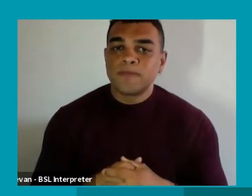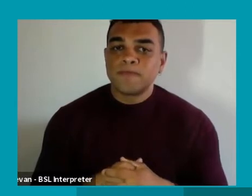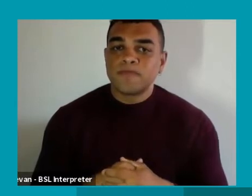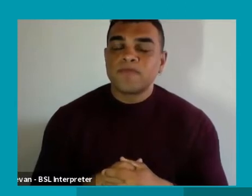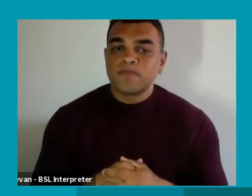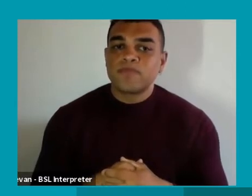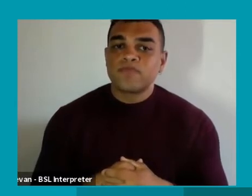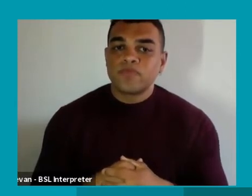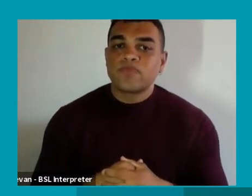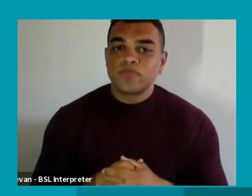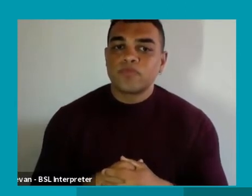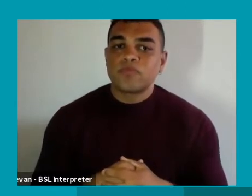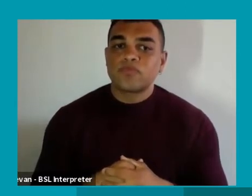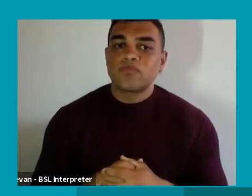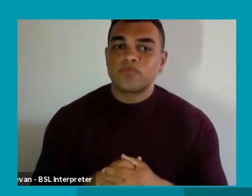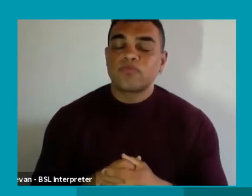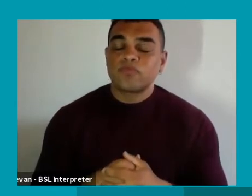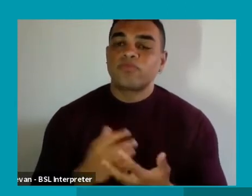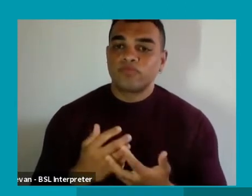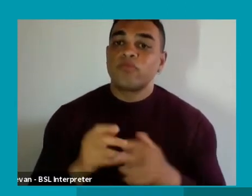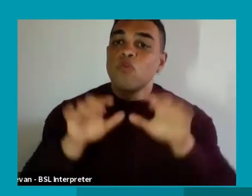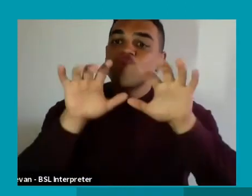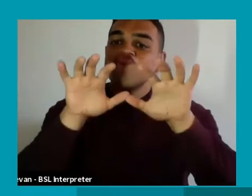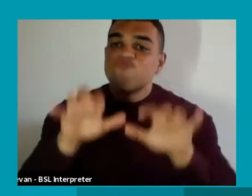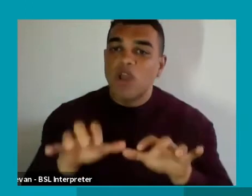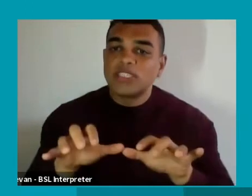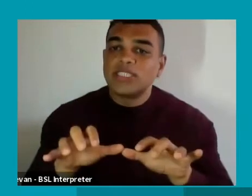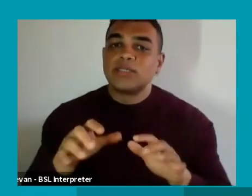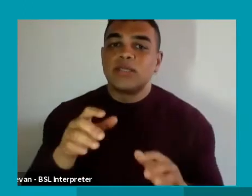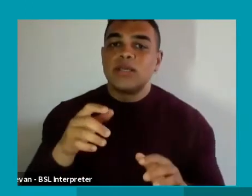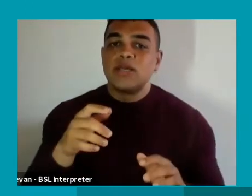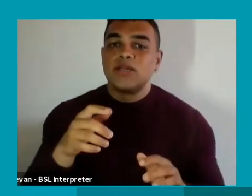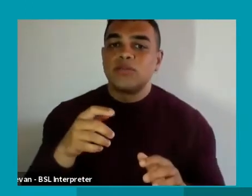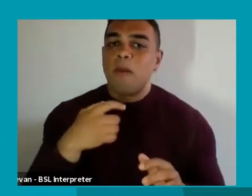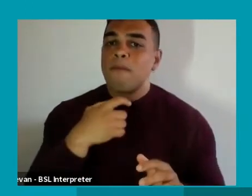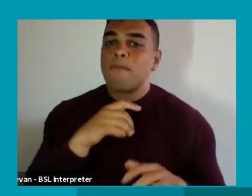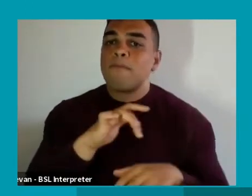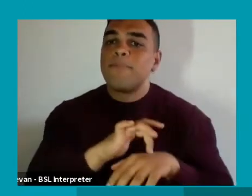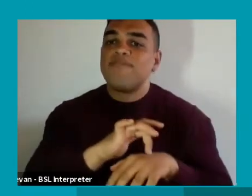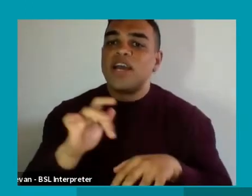OK so writing a standard professional statement. Did you know Tammy, that recruiters and hiring managers